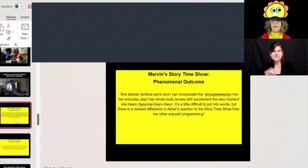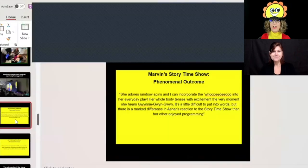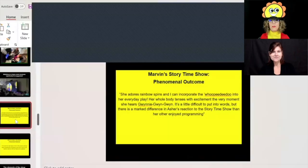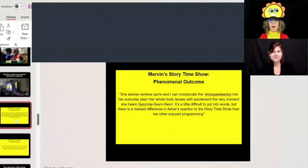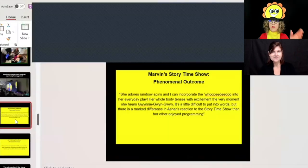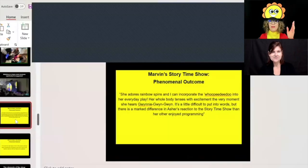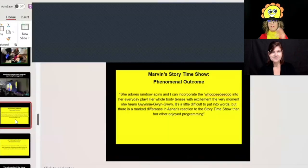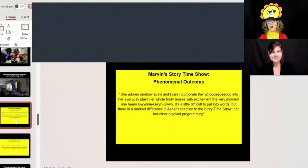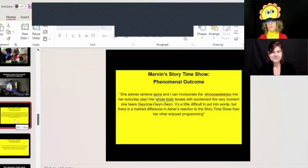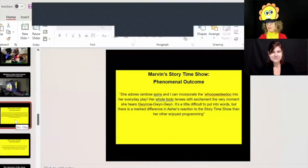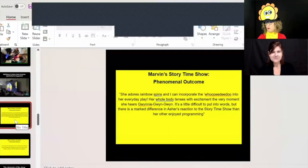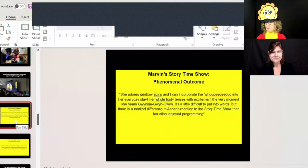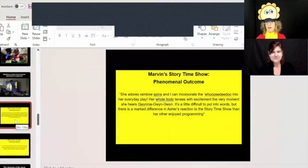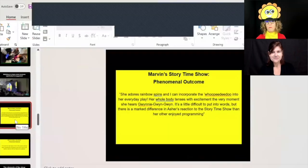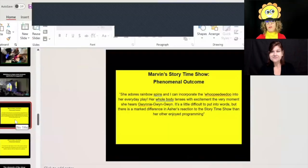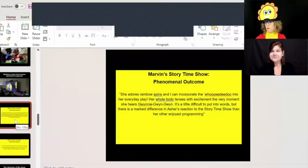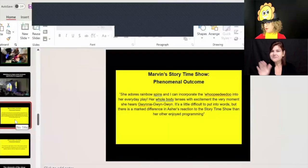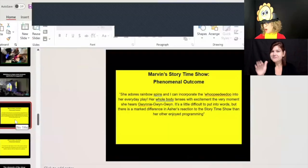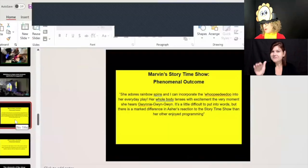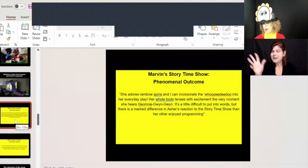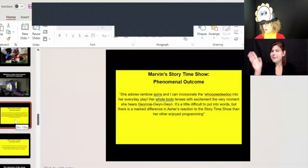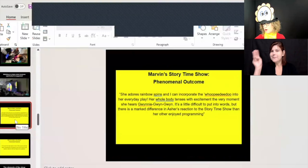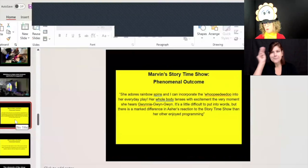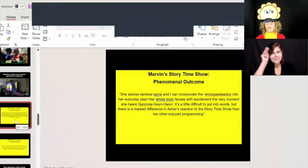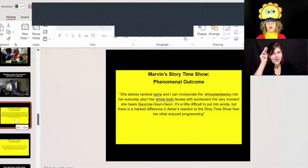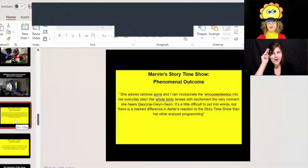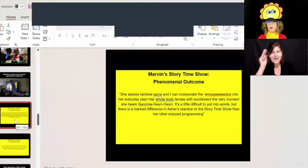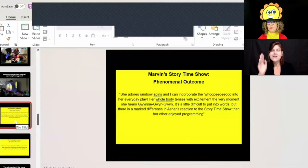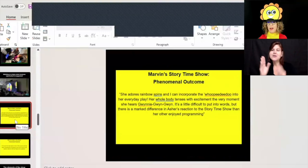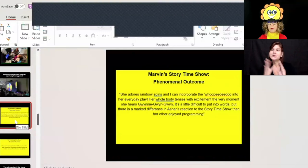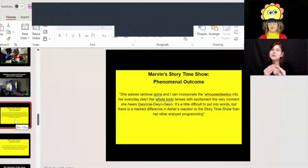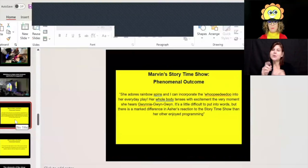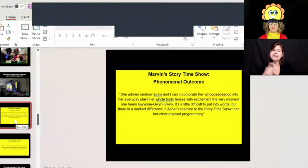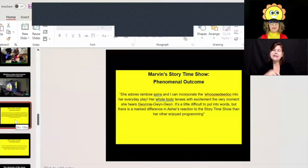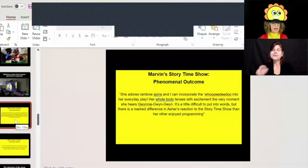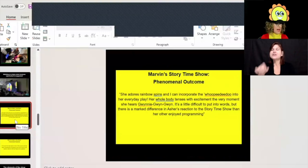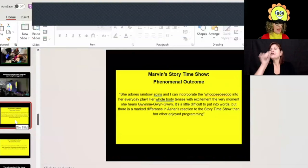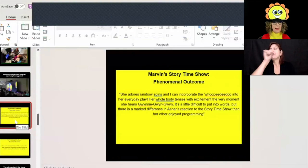She says, "'Marvin's Story Time Show': Phenomenal Outcome." "She adores rainbow spins